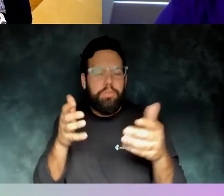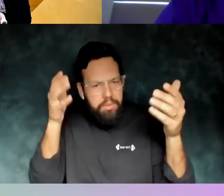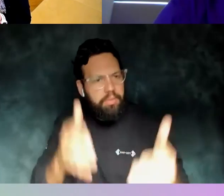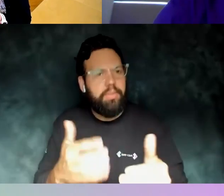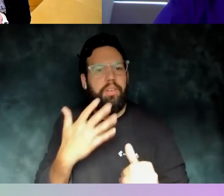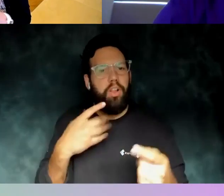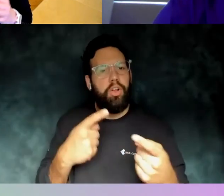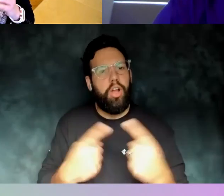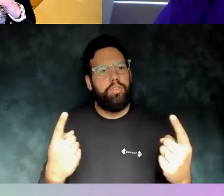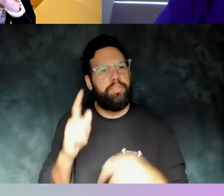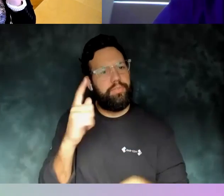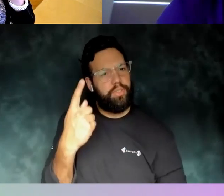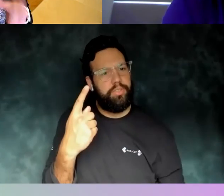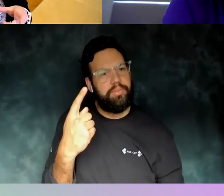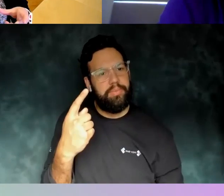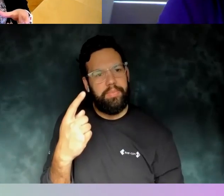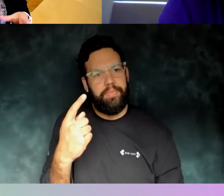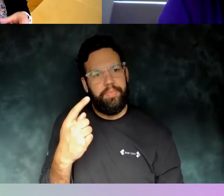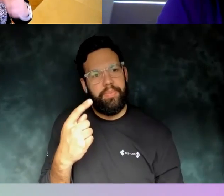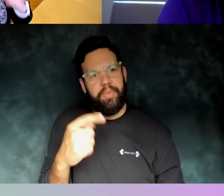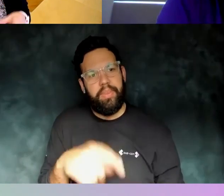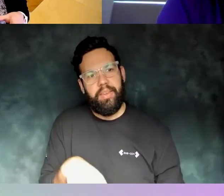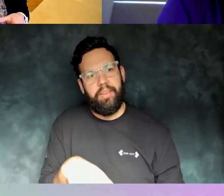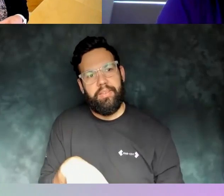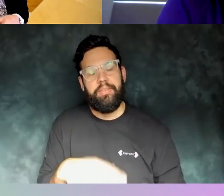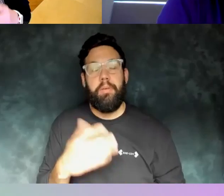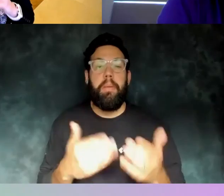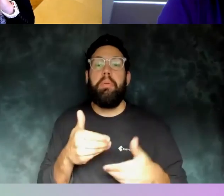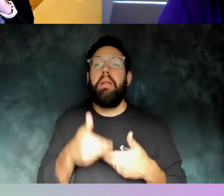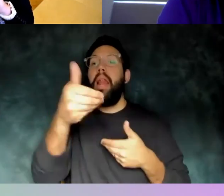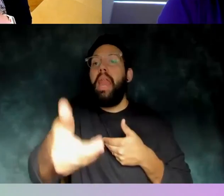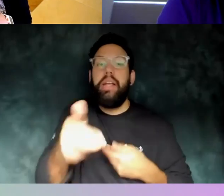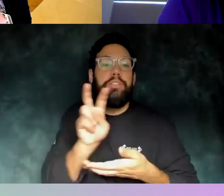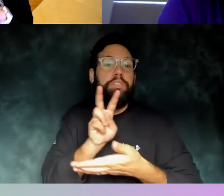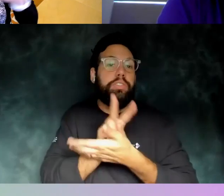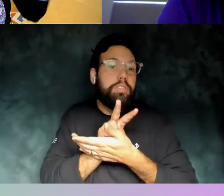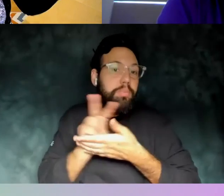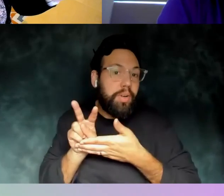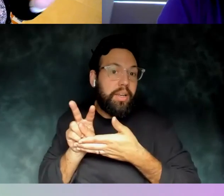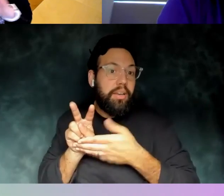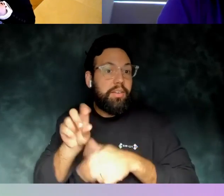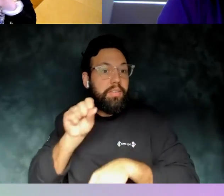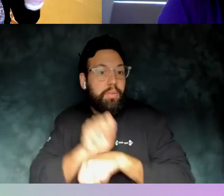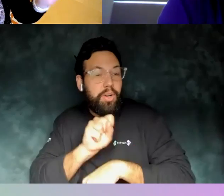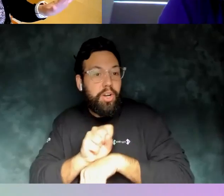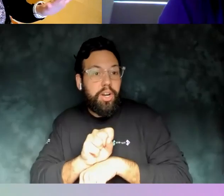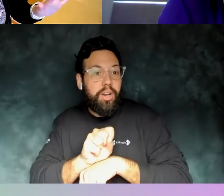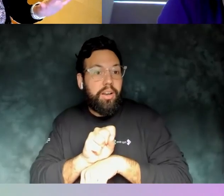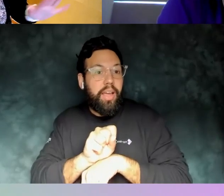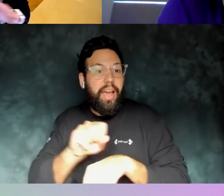the environment in which my code is living and and what I know -- if I'm making a component, what is easiest to integrate into our design